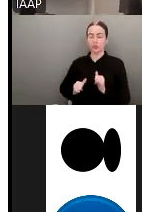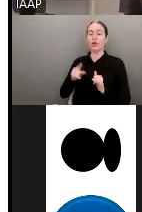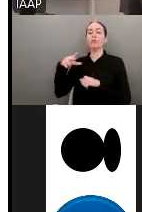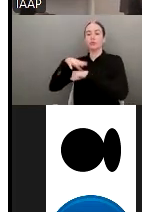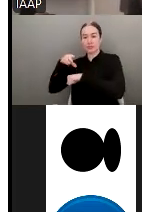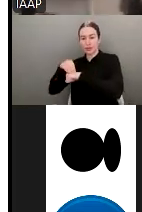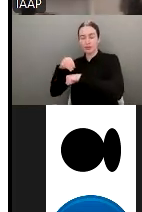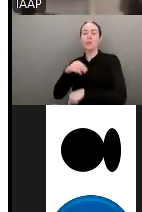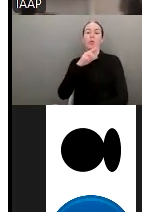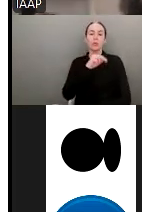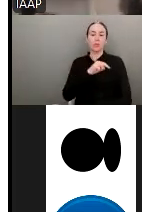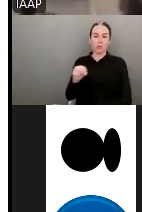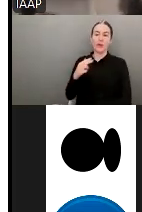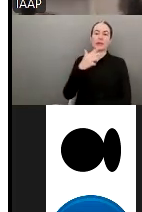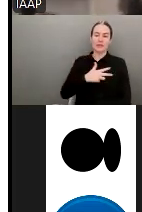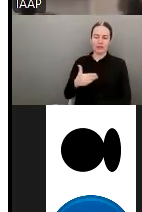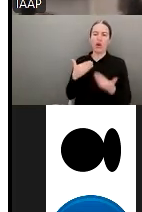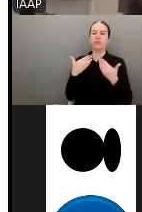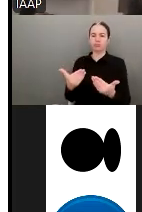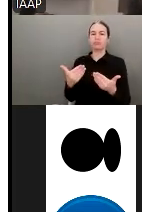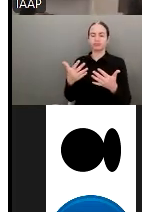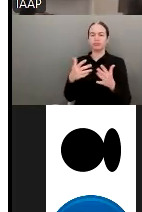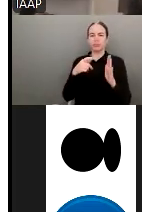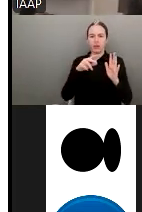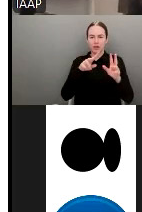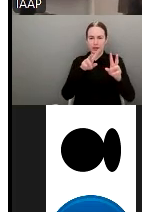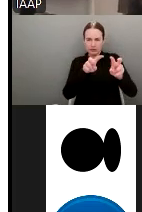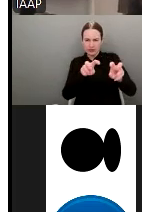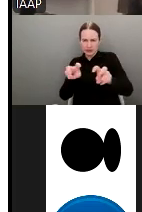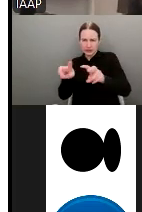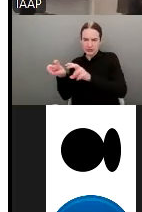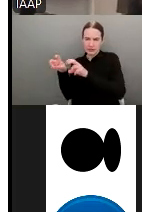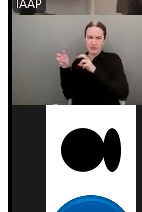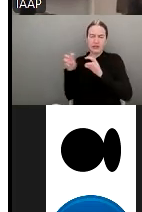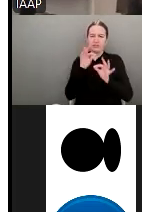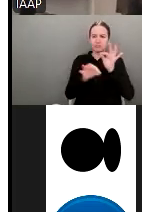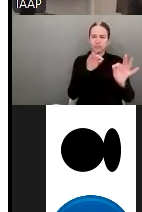I know it's such a good shared attitude towards universal at the time not to do it and water.